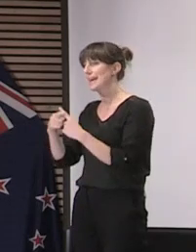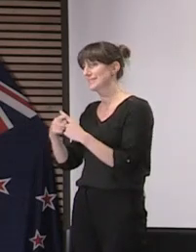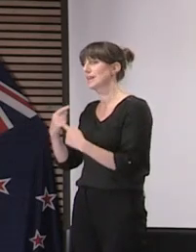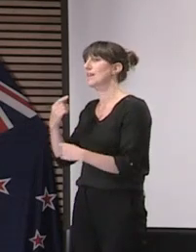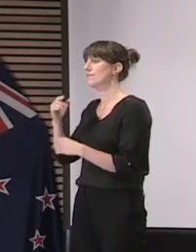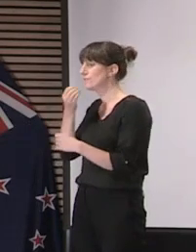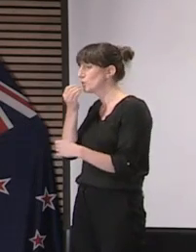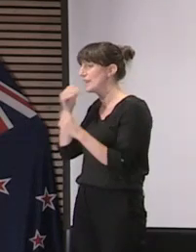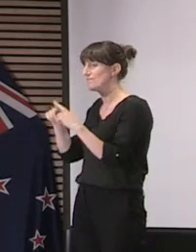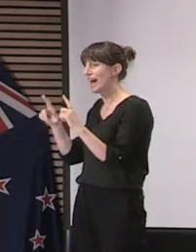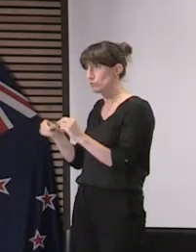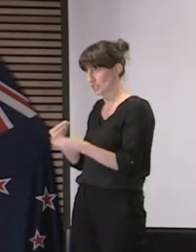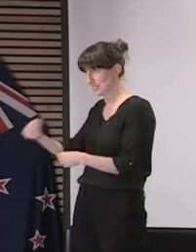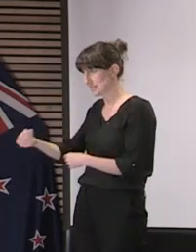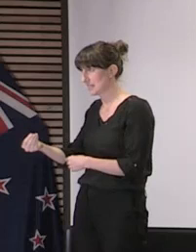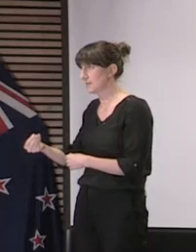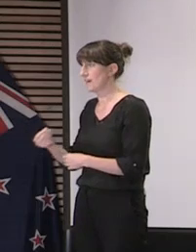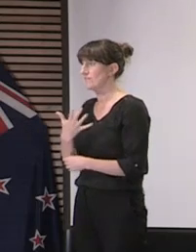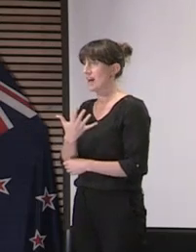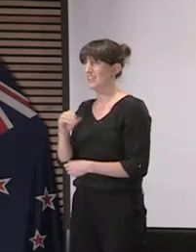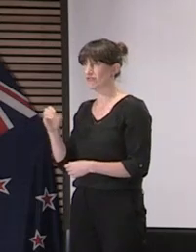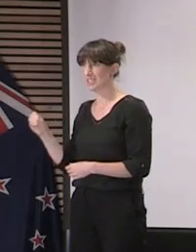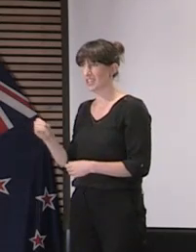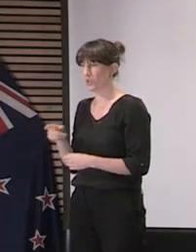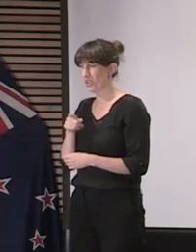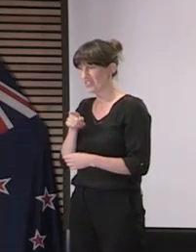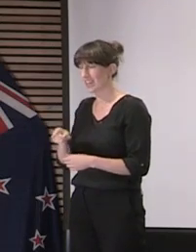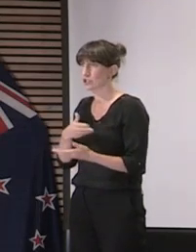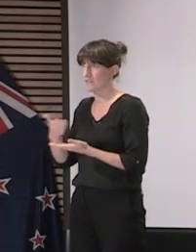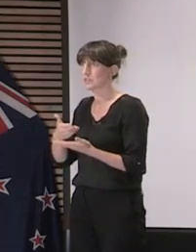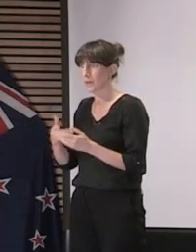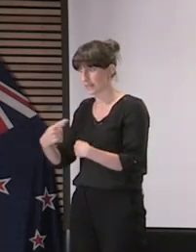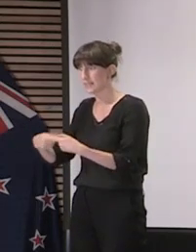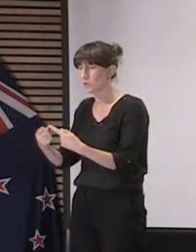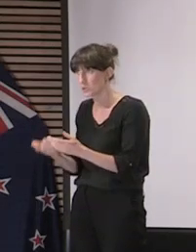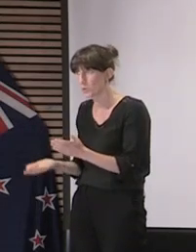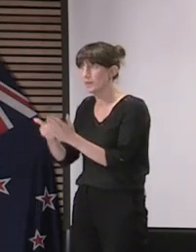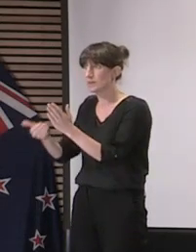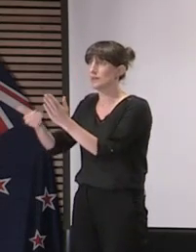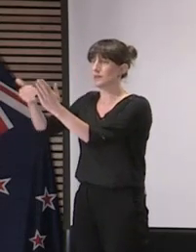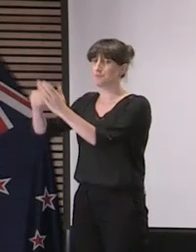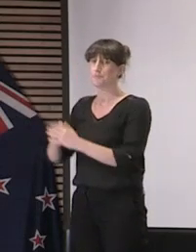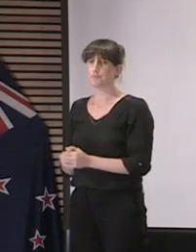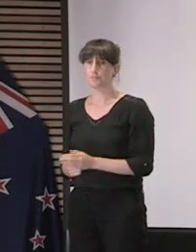Monday, distributed 7,727 food parcels and 528 food vouchers and we are continuing to ramp up the access to those